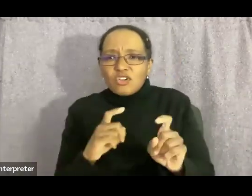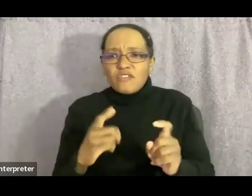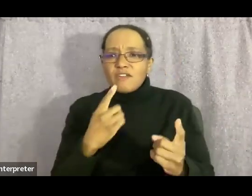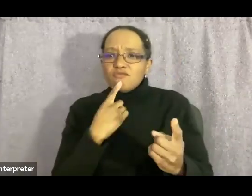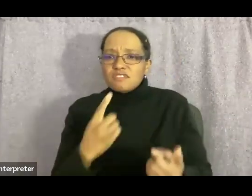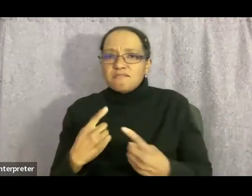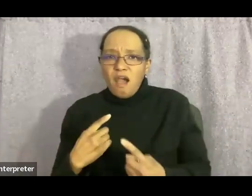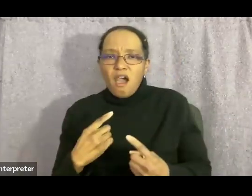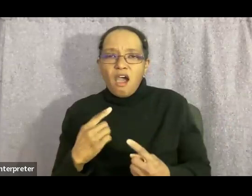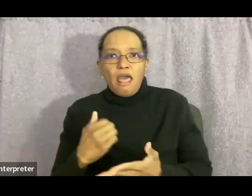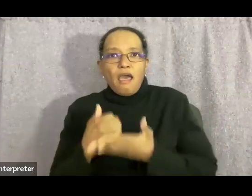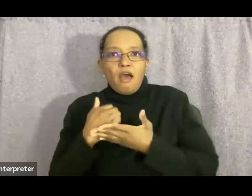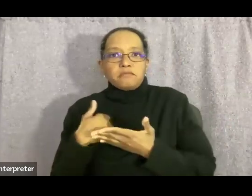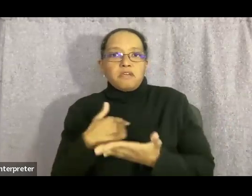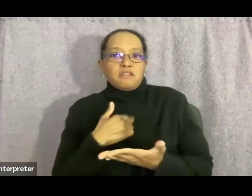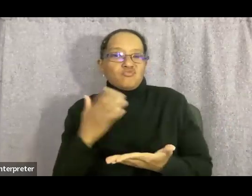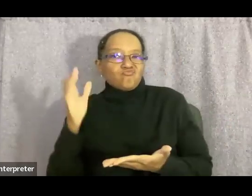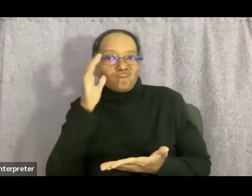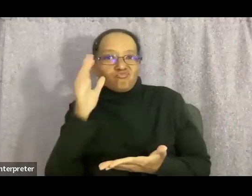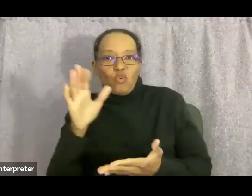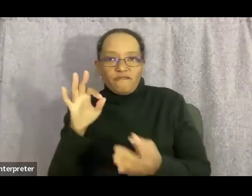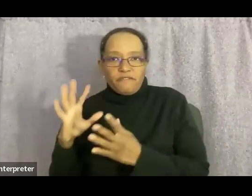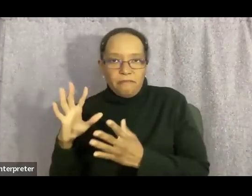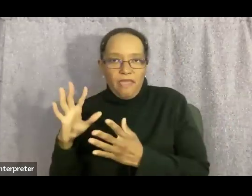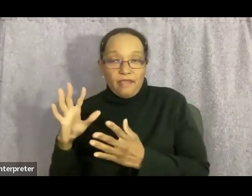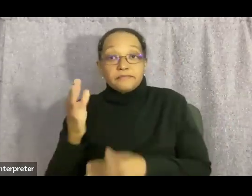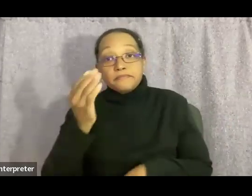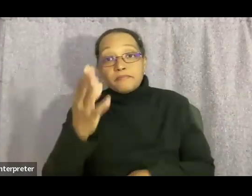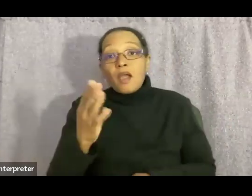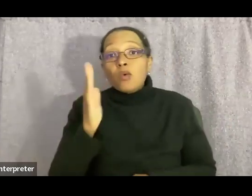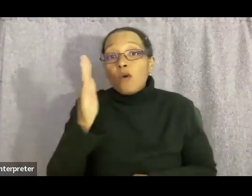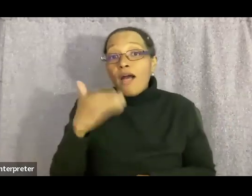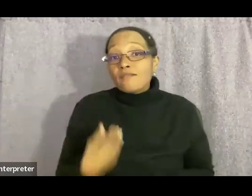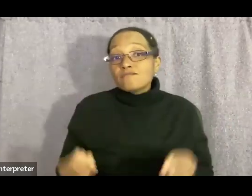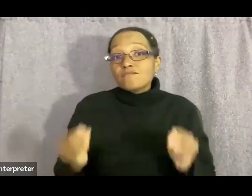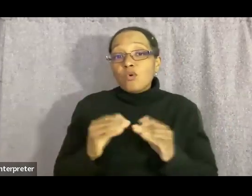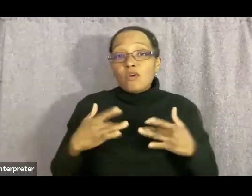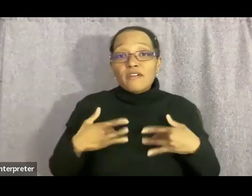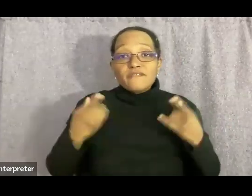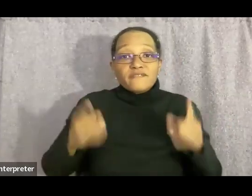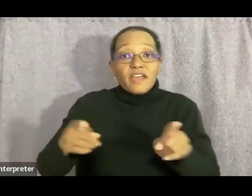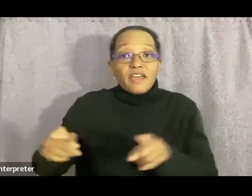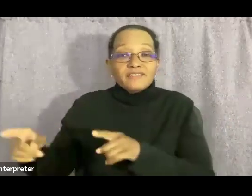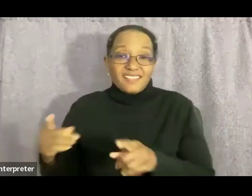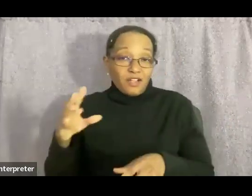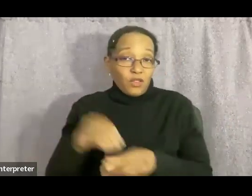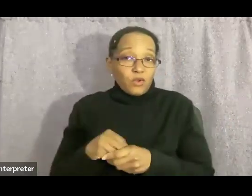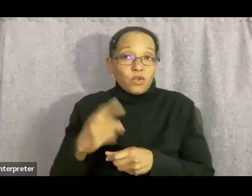We have a bunch of upcoming events, including a pleasure chat this Friday. Adults only.